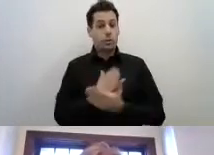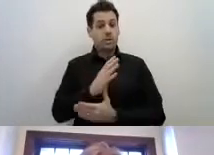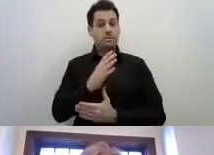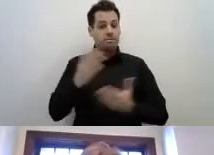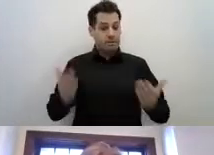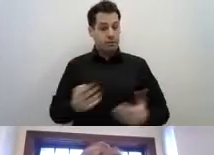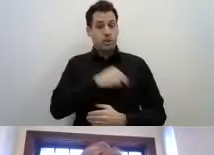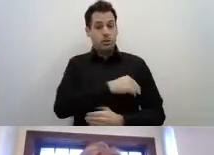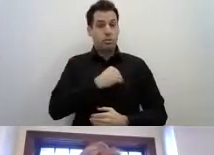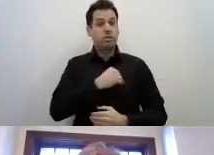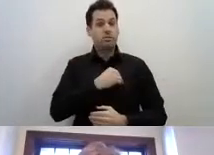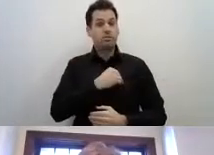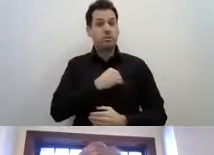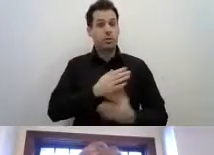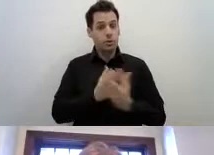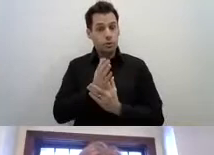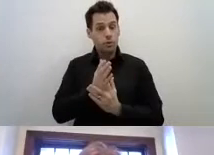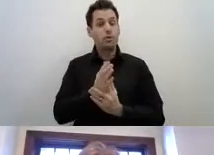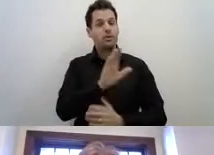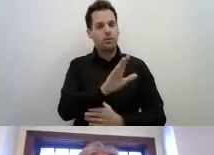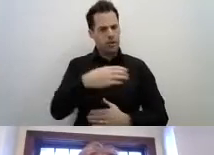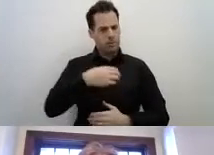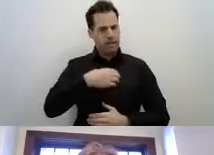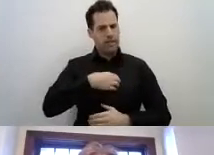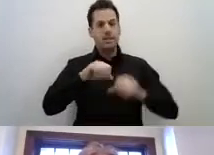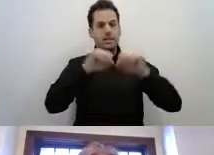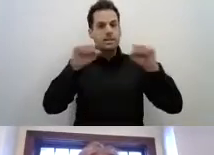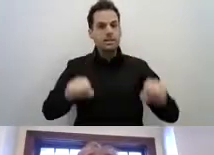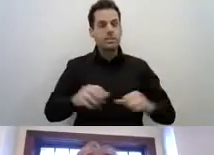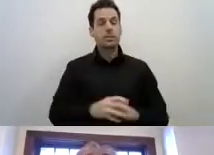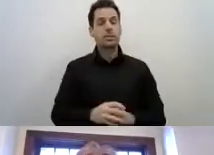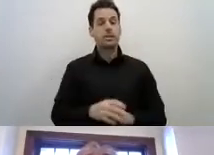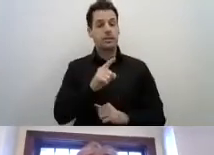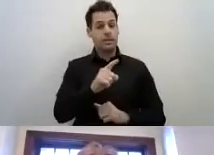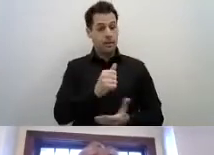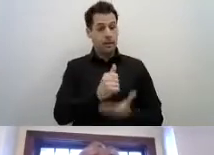of manitoba's human rights complaint system the development of policy and research and